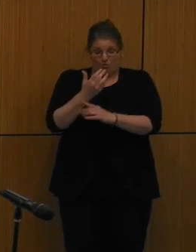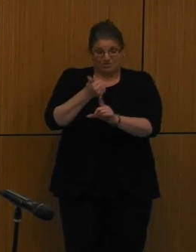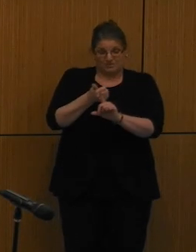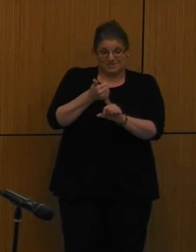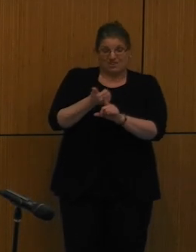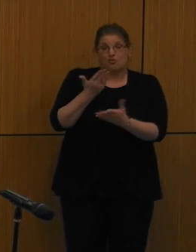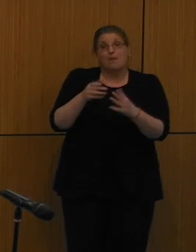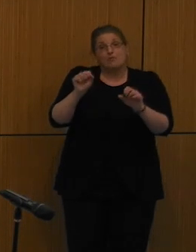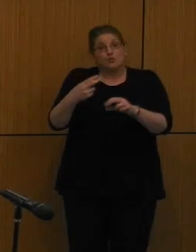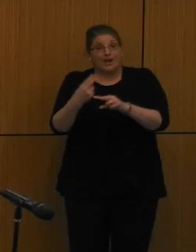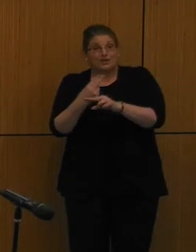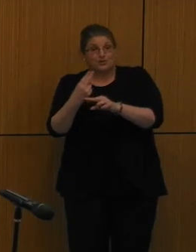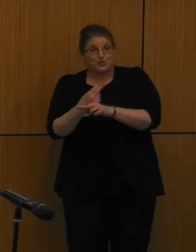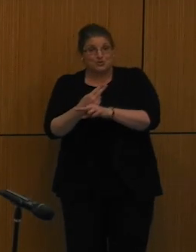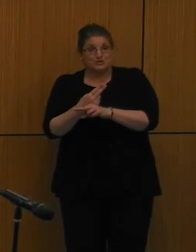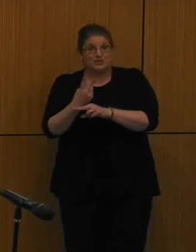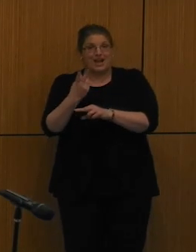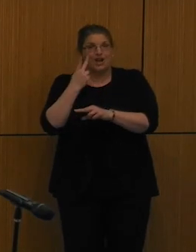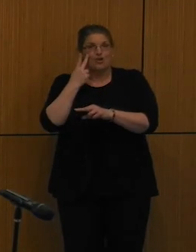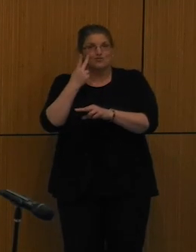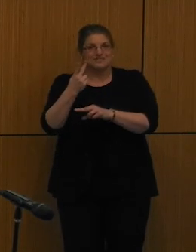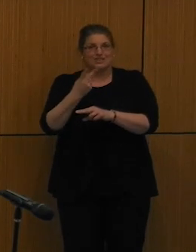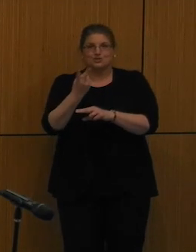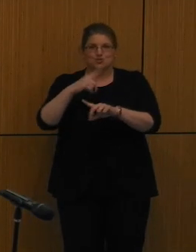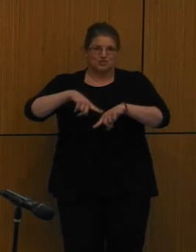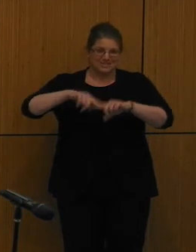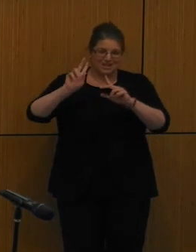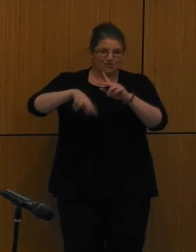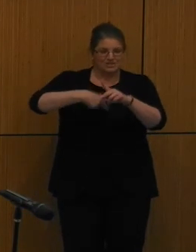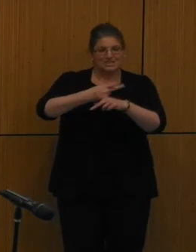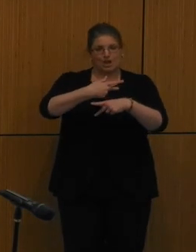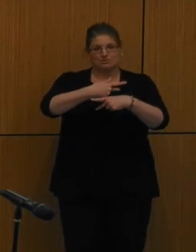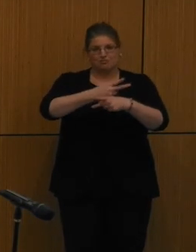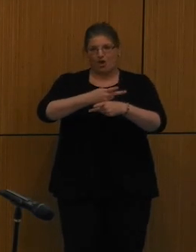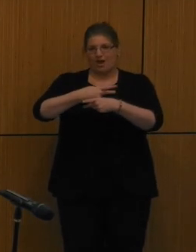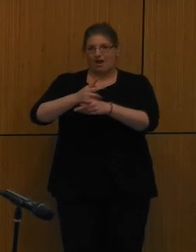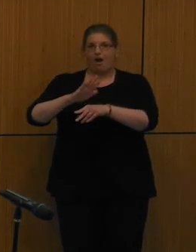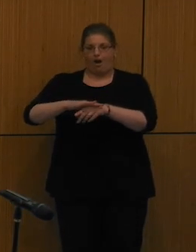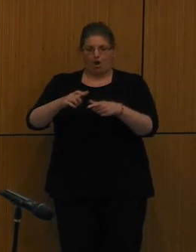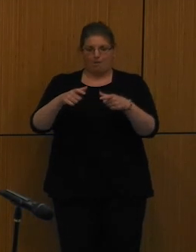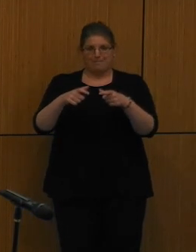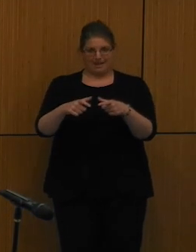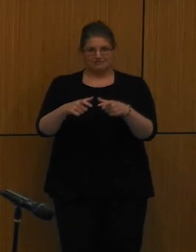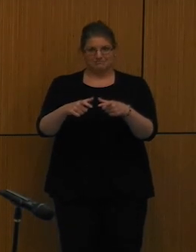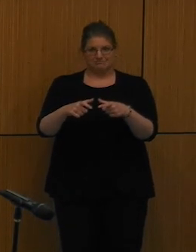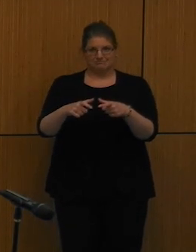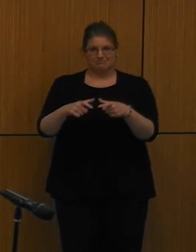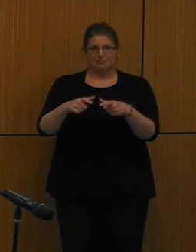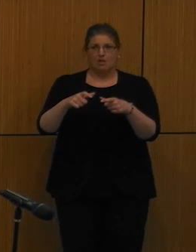So now you have seen two different kinds of products that these organisms are doing on a plate that allow you to say something about these organisms.